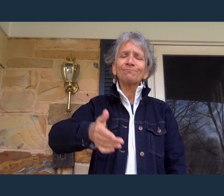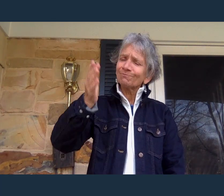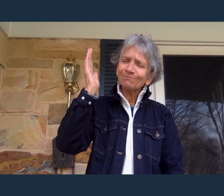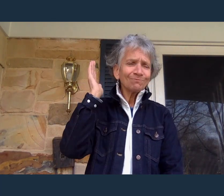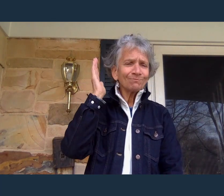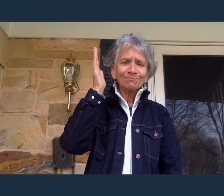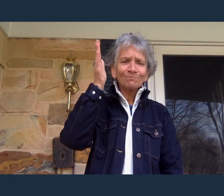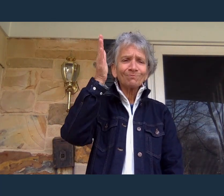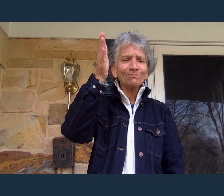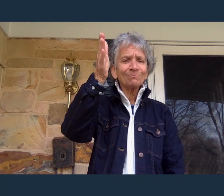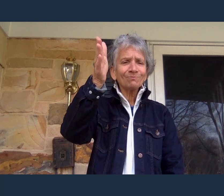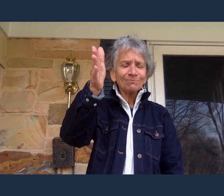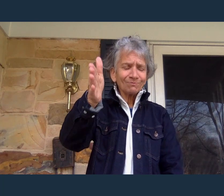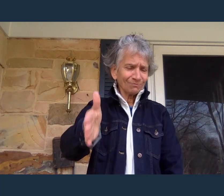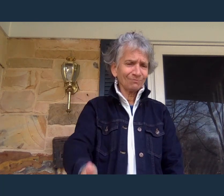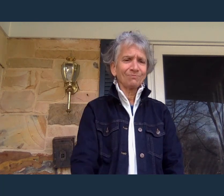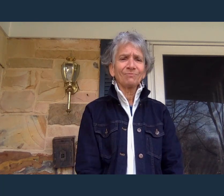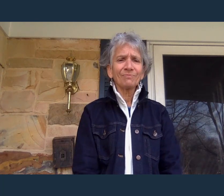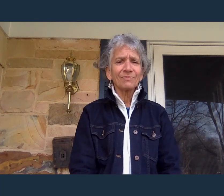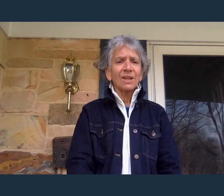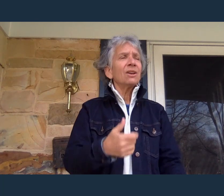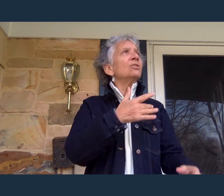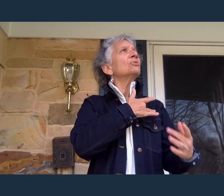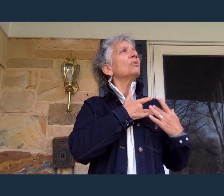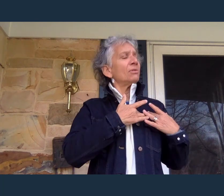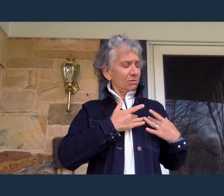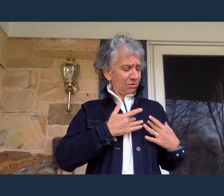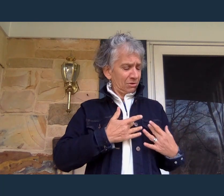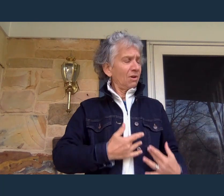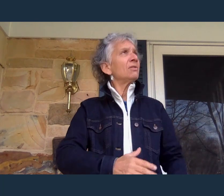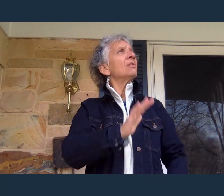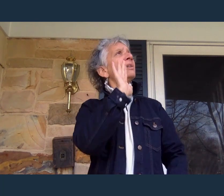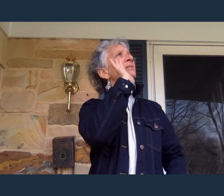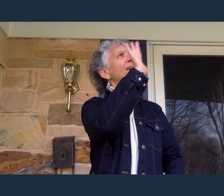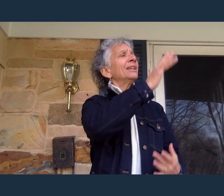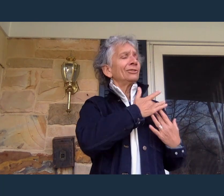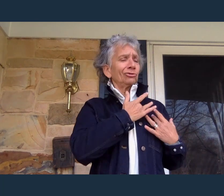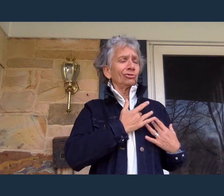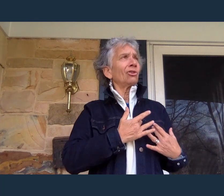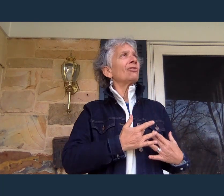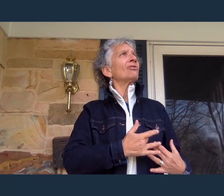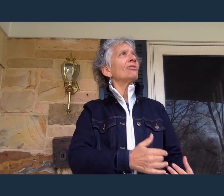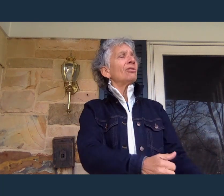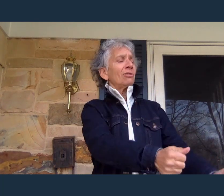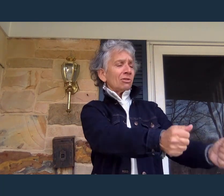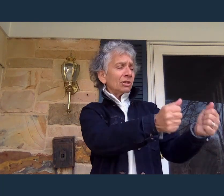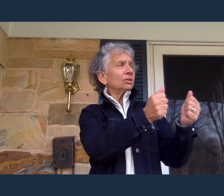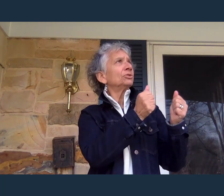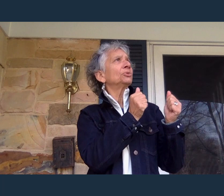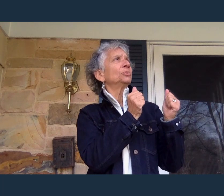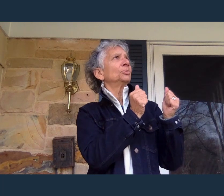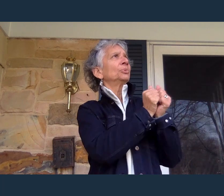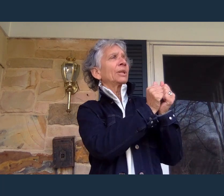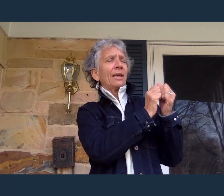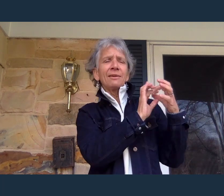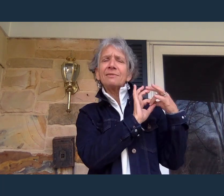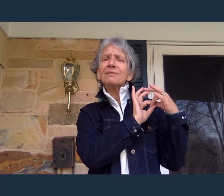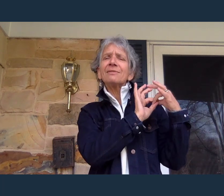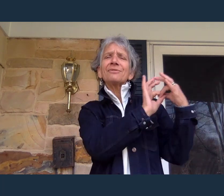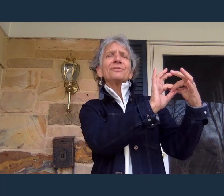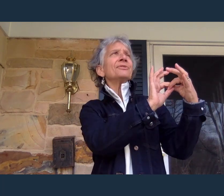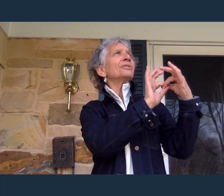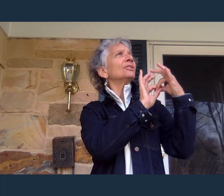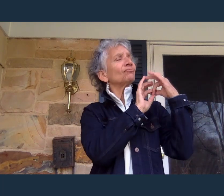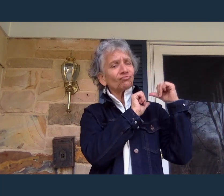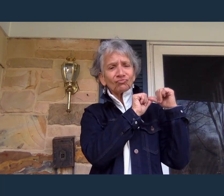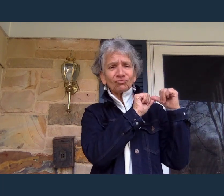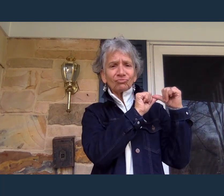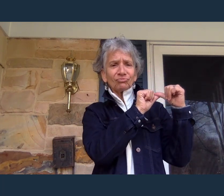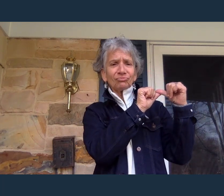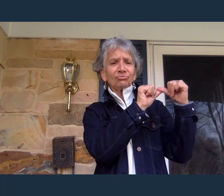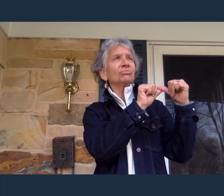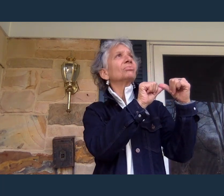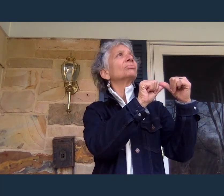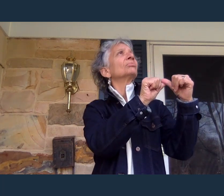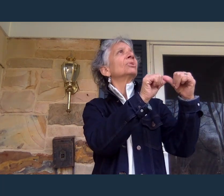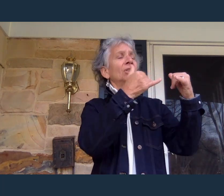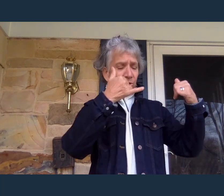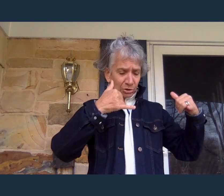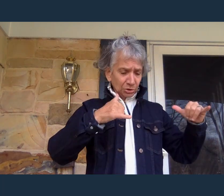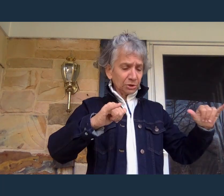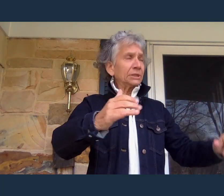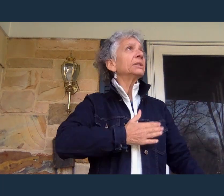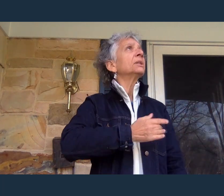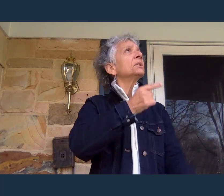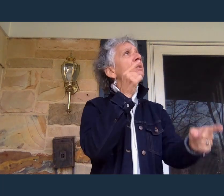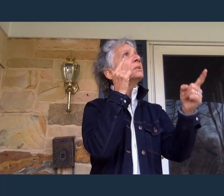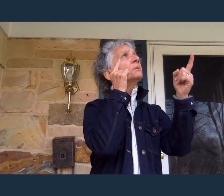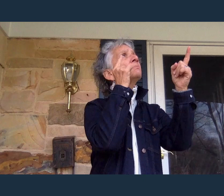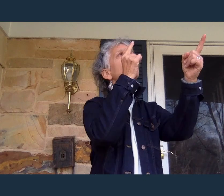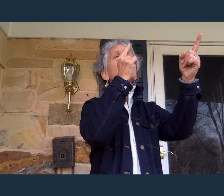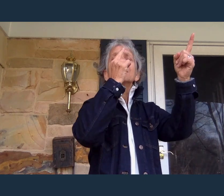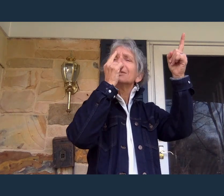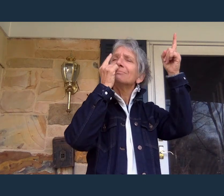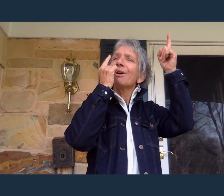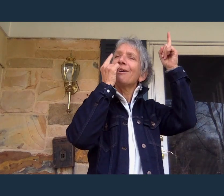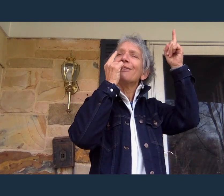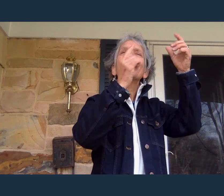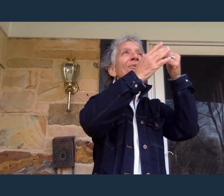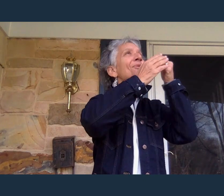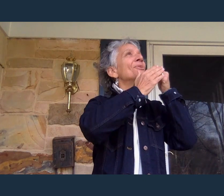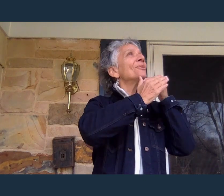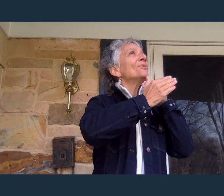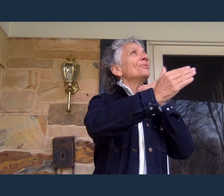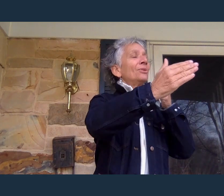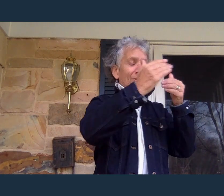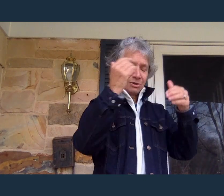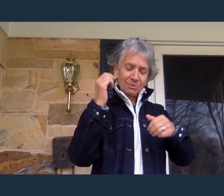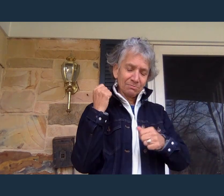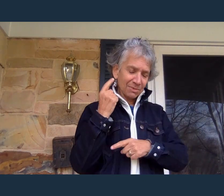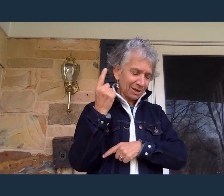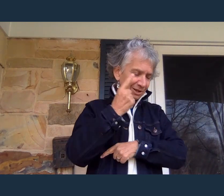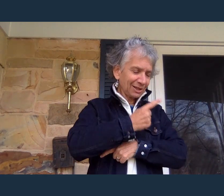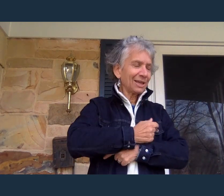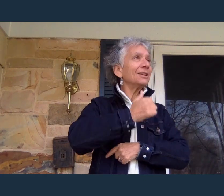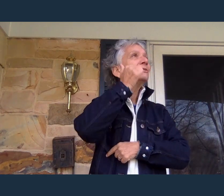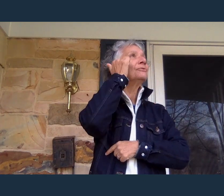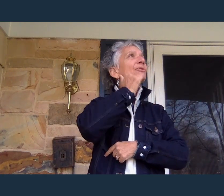Heart of my own heart, whatever befall Still be my vision, O ruler of all